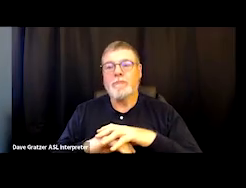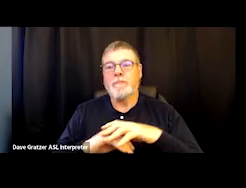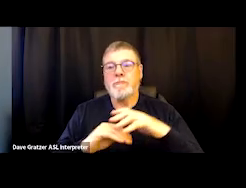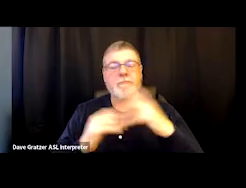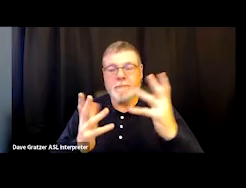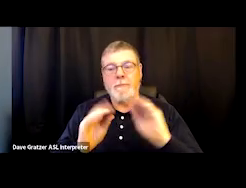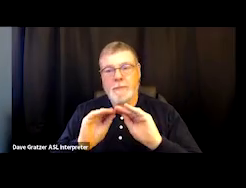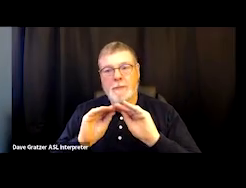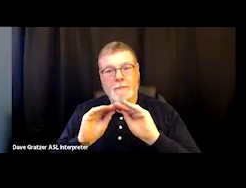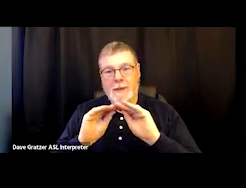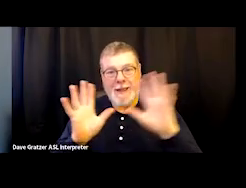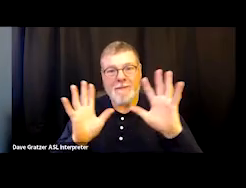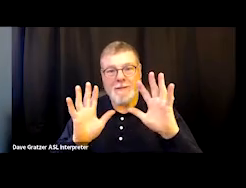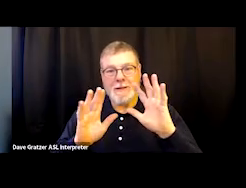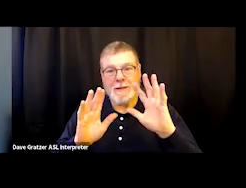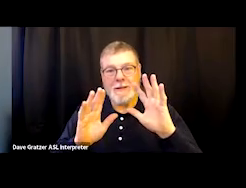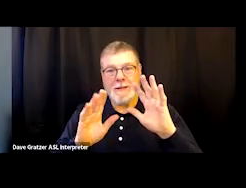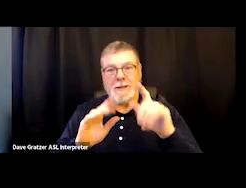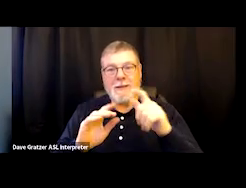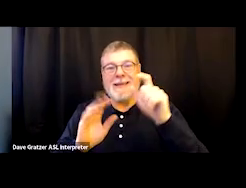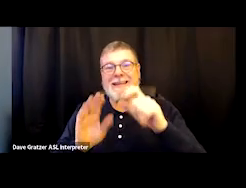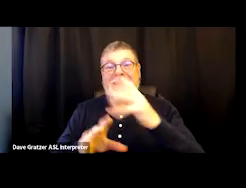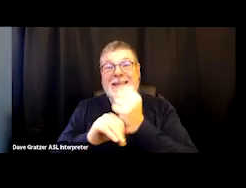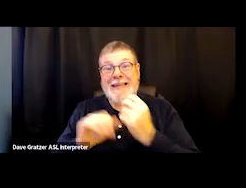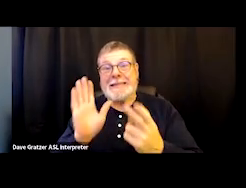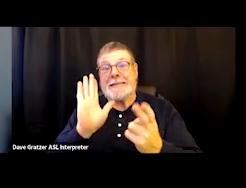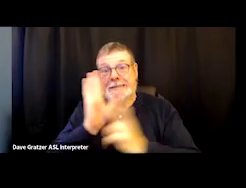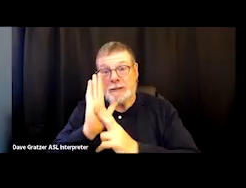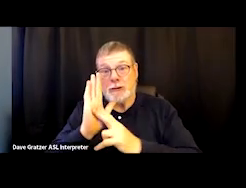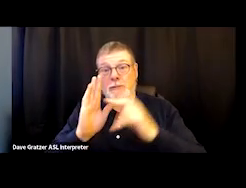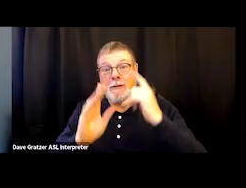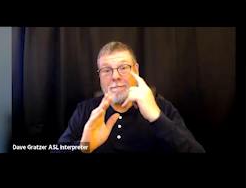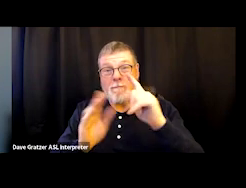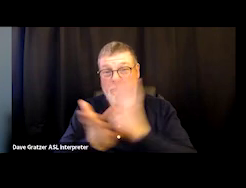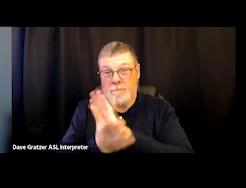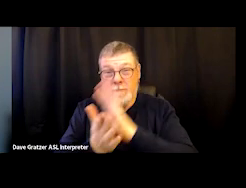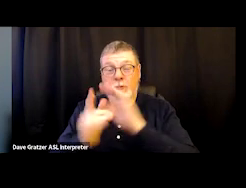Obviously, when you're needing to secure signatures on release forms and Social Security forms,